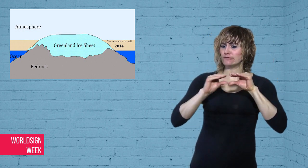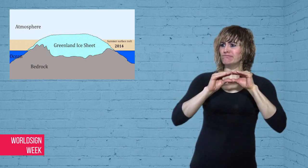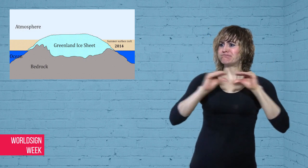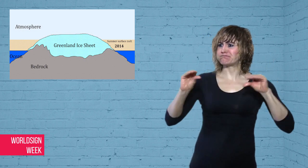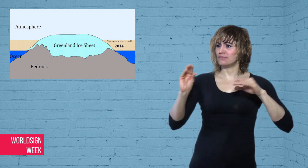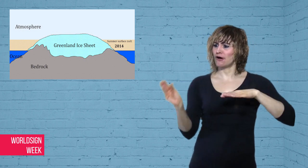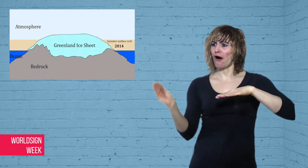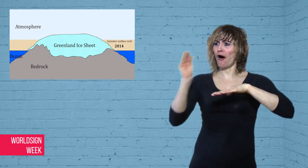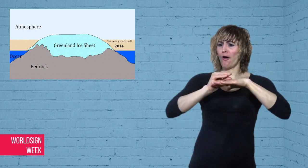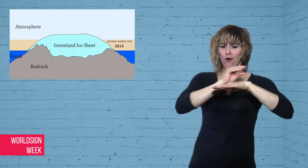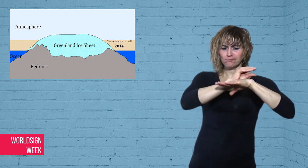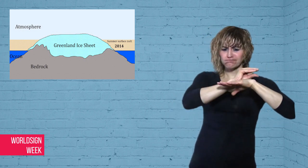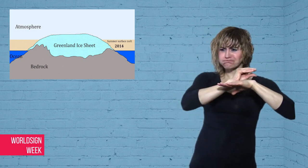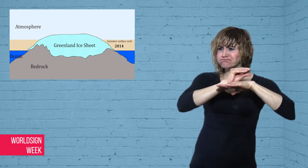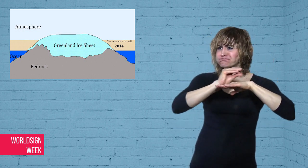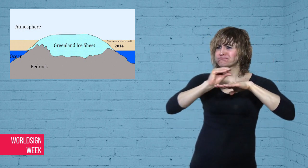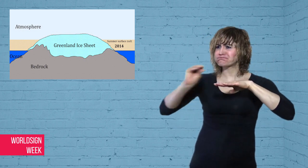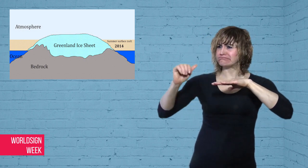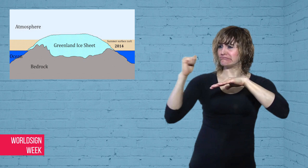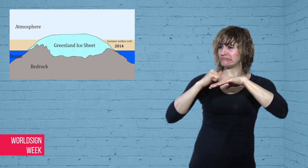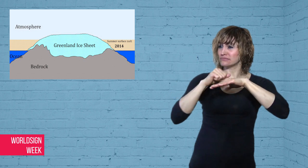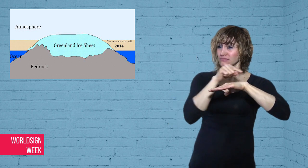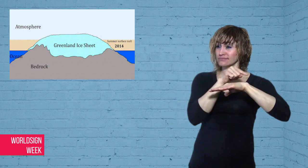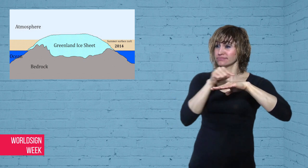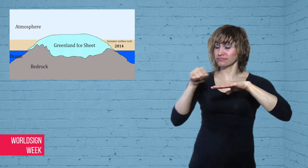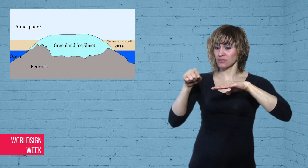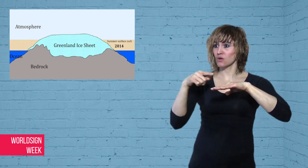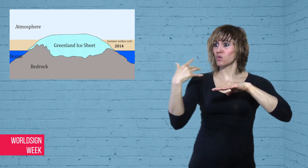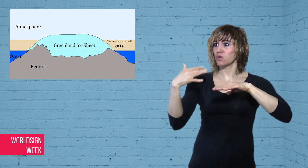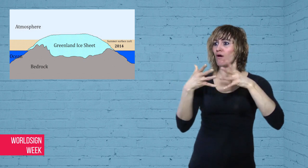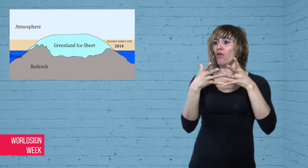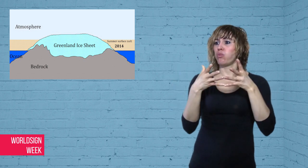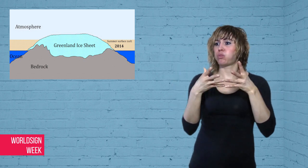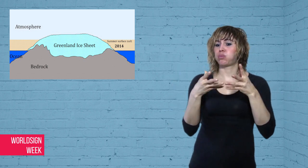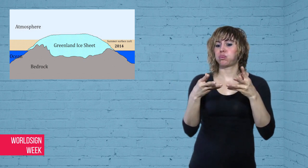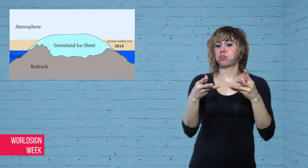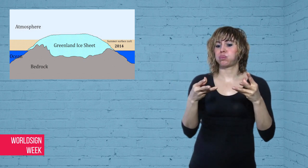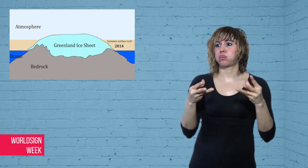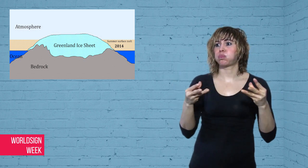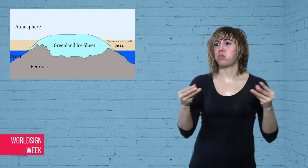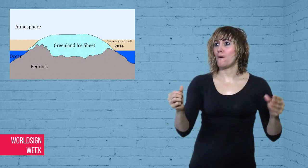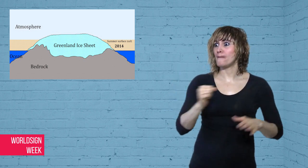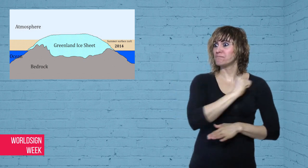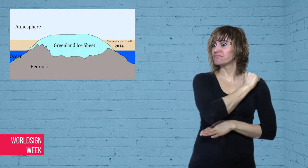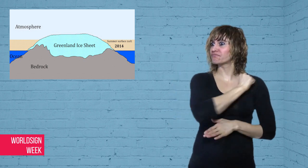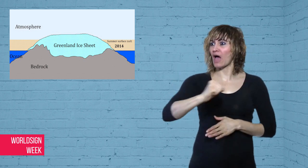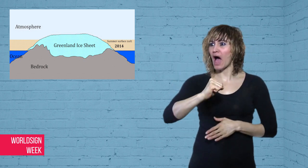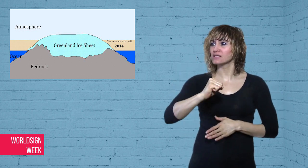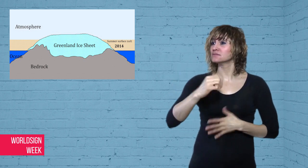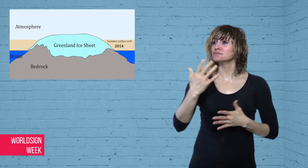Ice Sheet is melting 600% faster